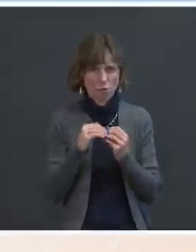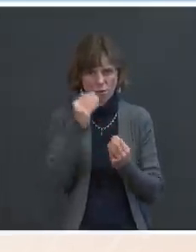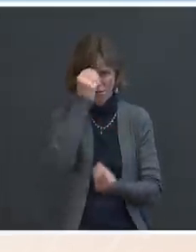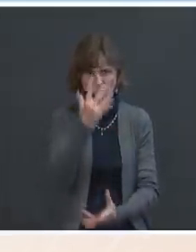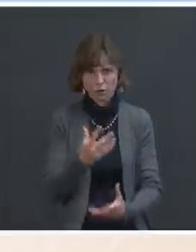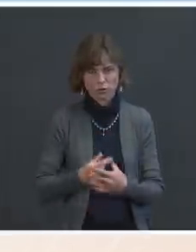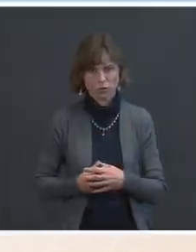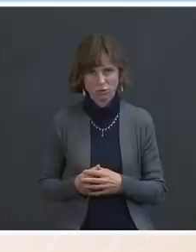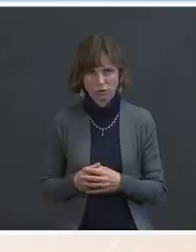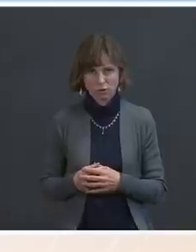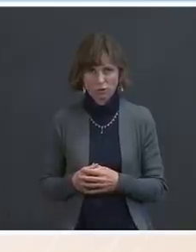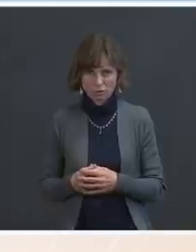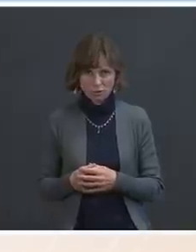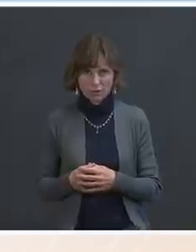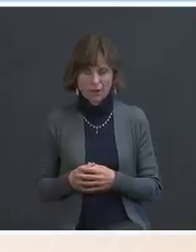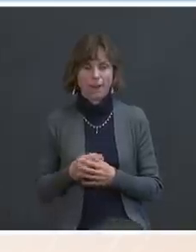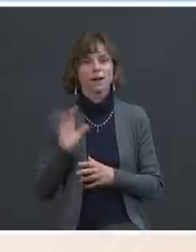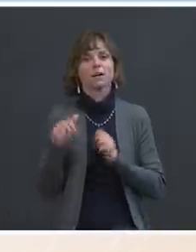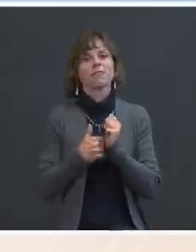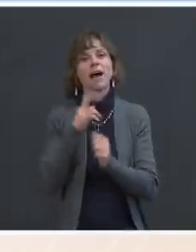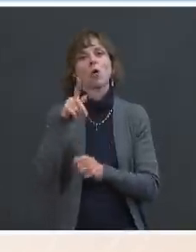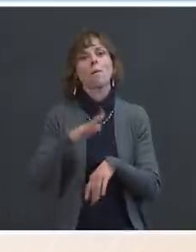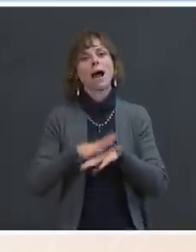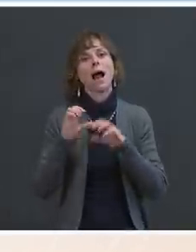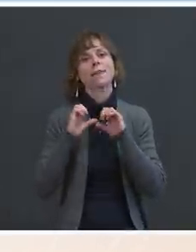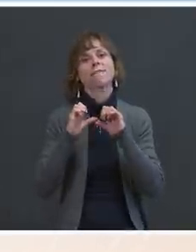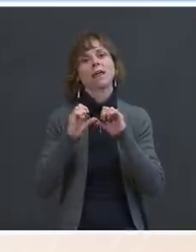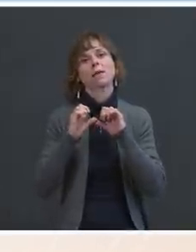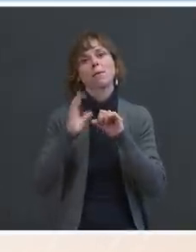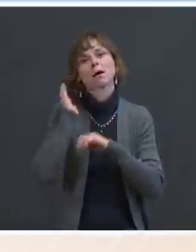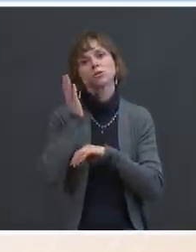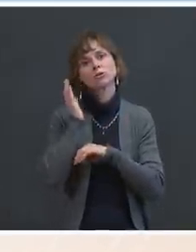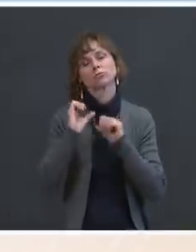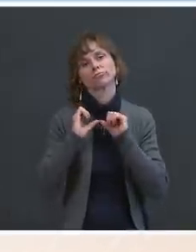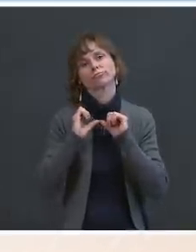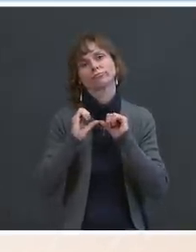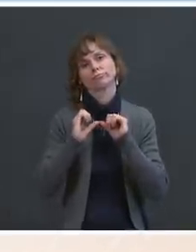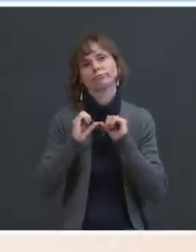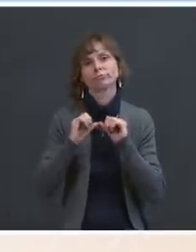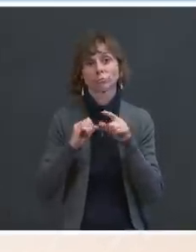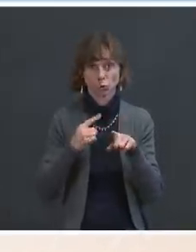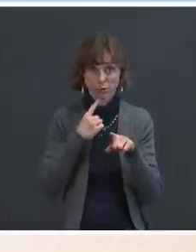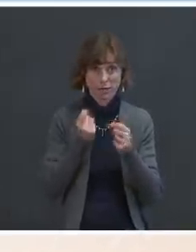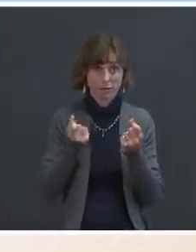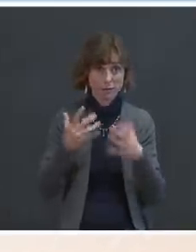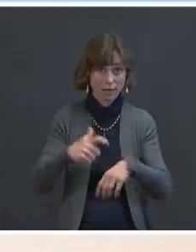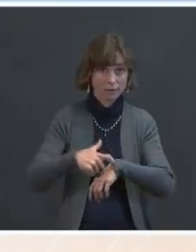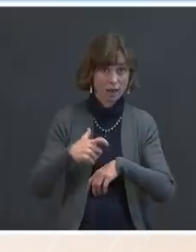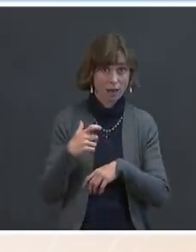The Press: Hi. Yeah. Just to follow up on the filibuster. Ms. Psaki: Sure. The Press: So you've said many times that President Biden's preference